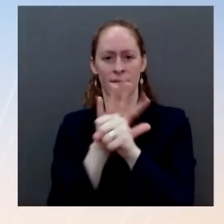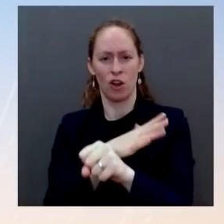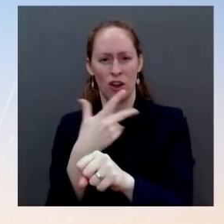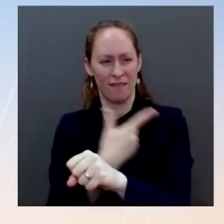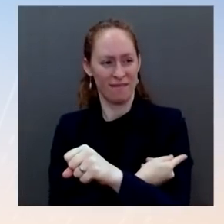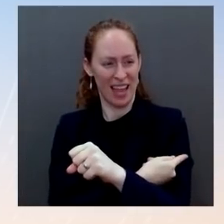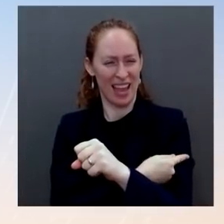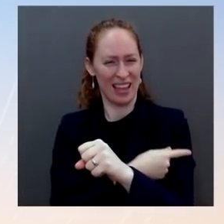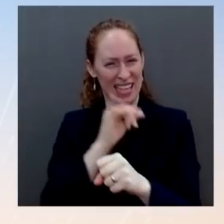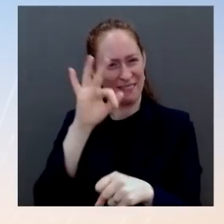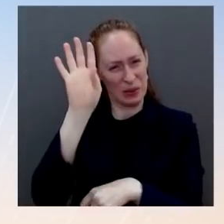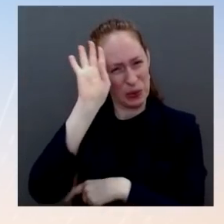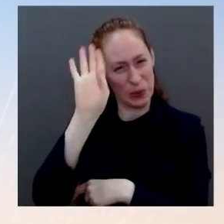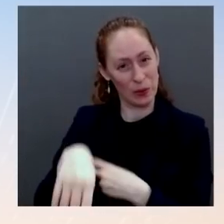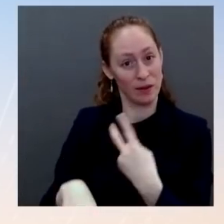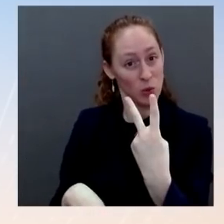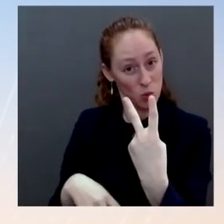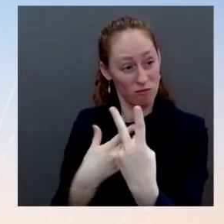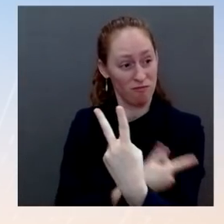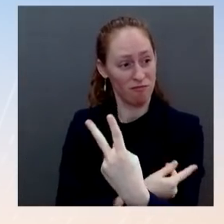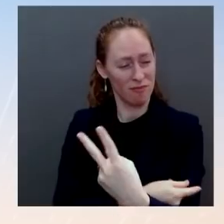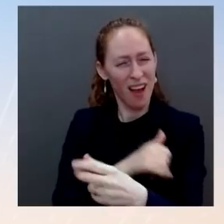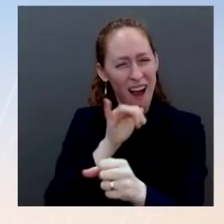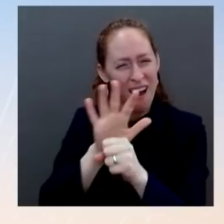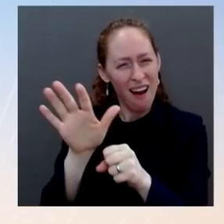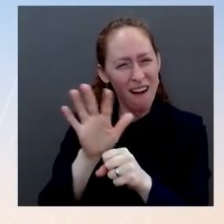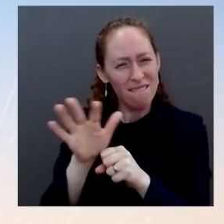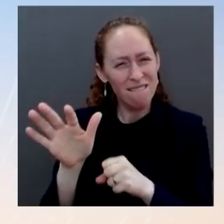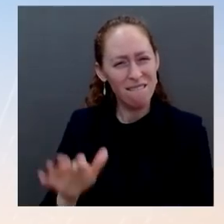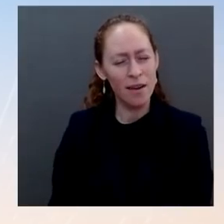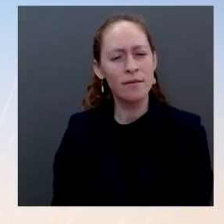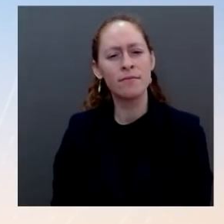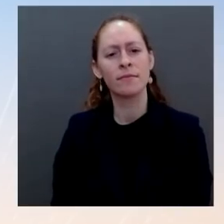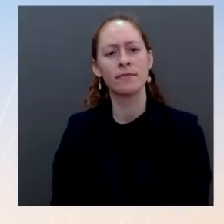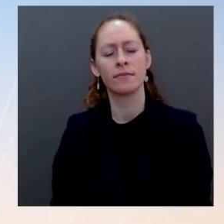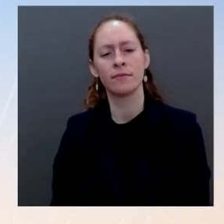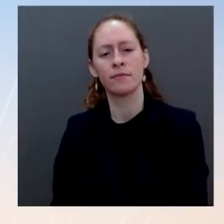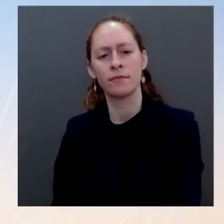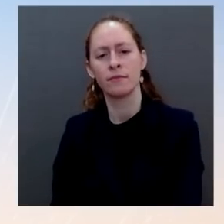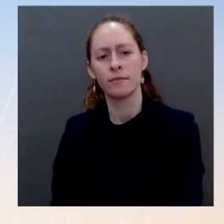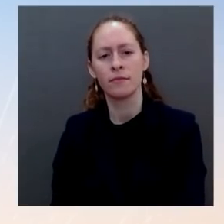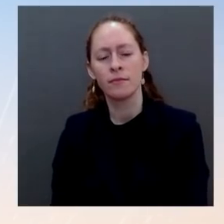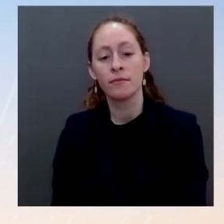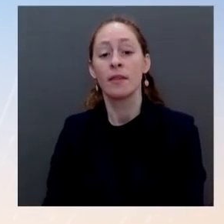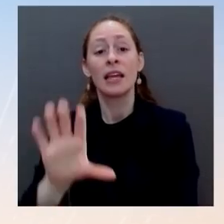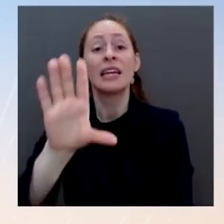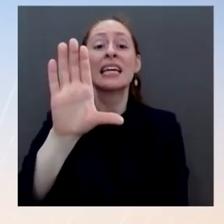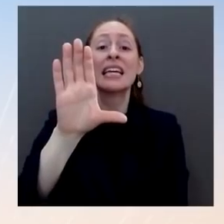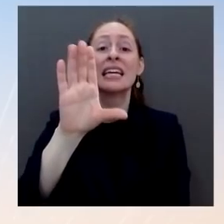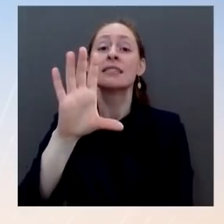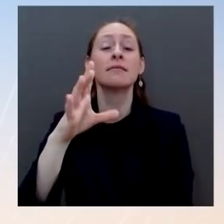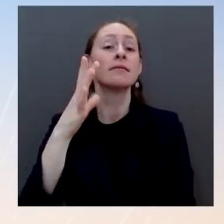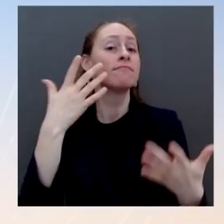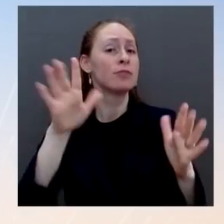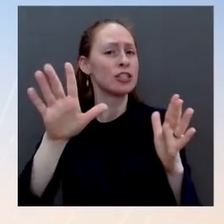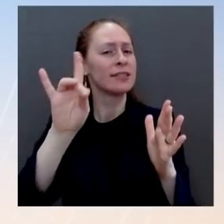is for everyone to be up to date on their shots. That means if you're scheduled at that point to have a booster, you should get a booster.